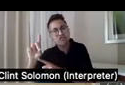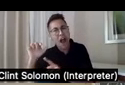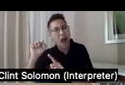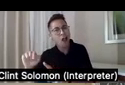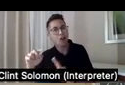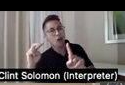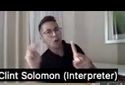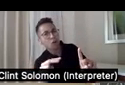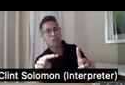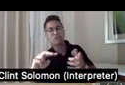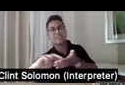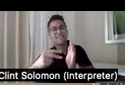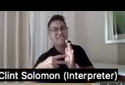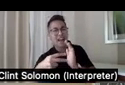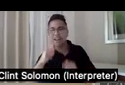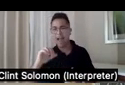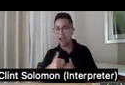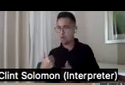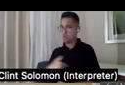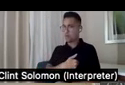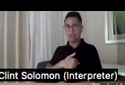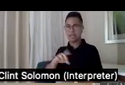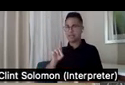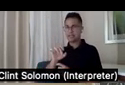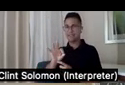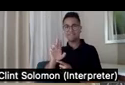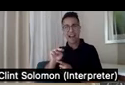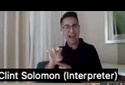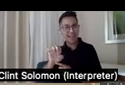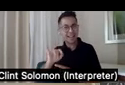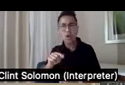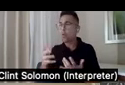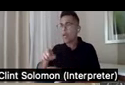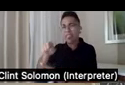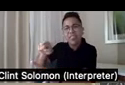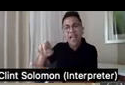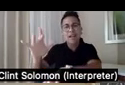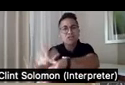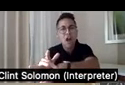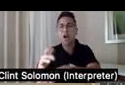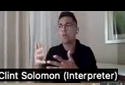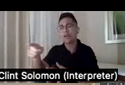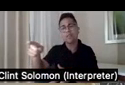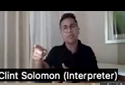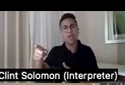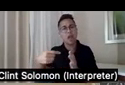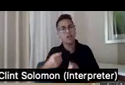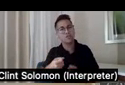not how do we define it what did they touch what did they express emotion over what did they spend